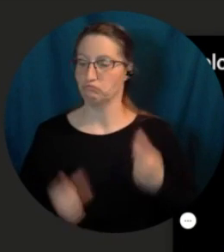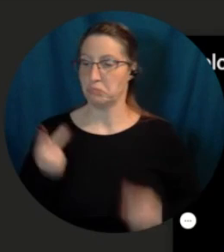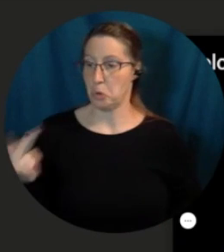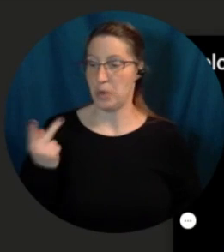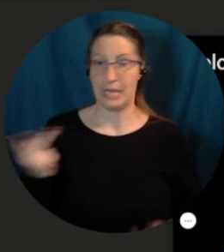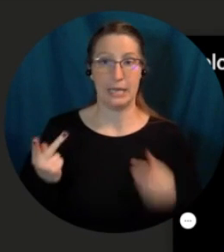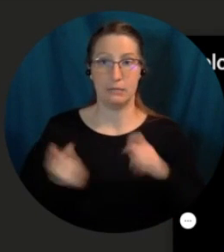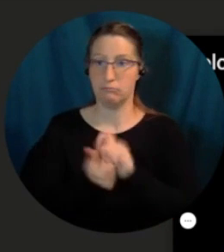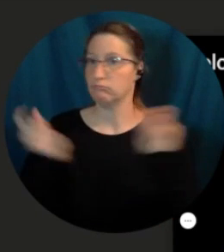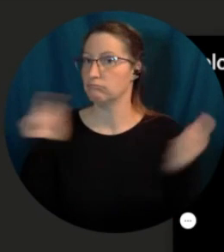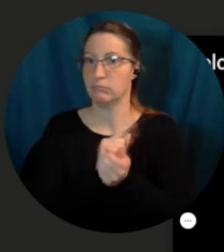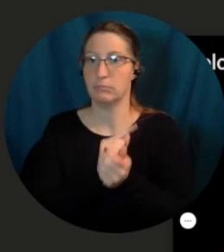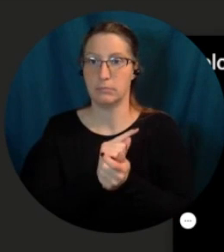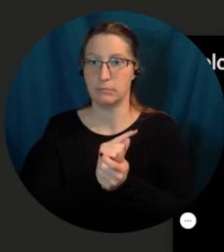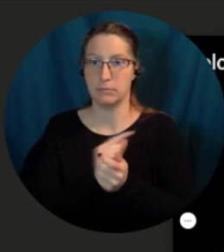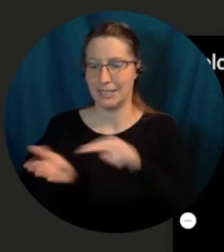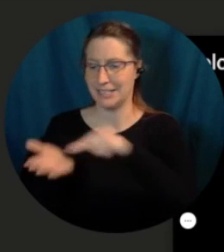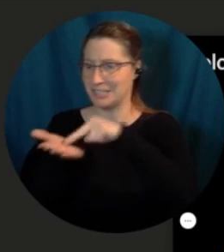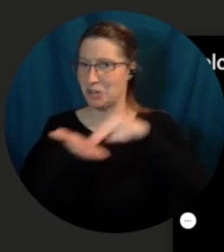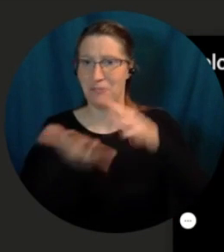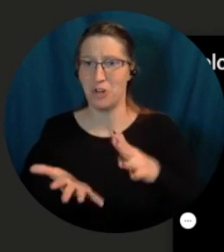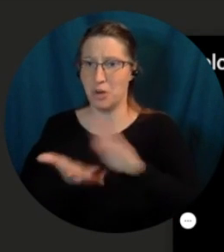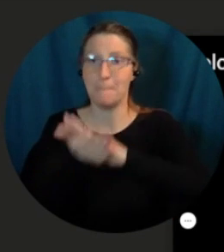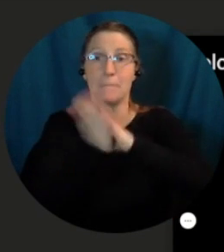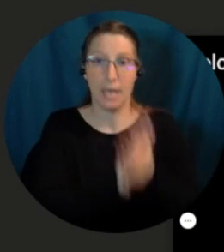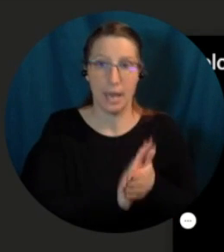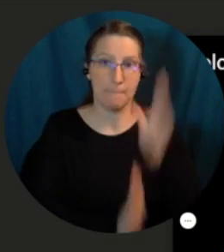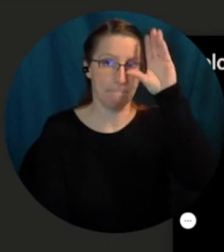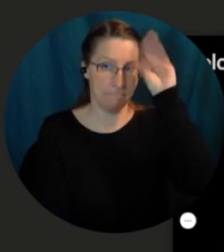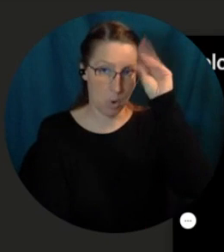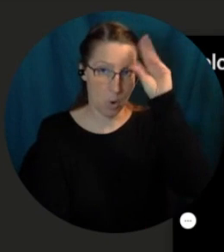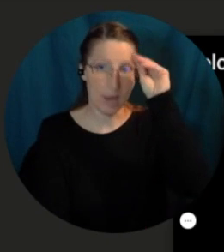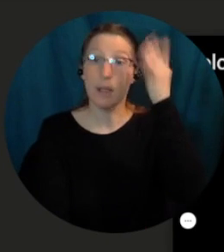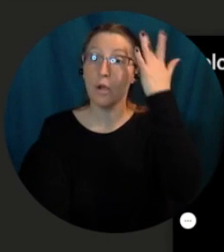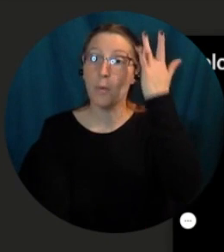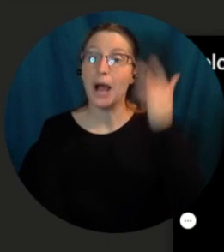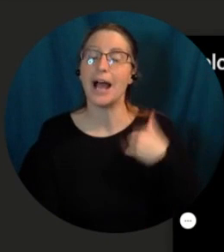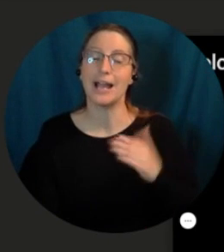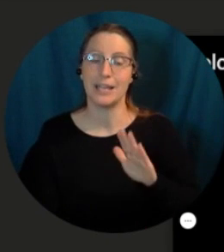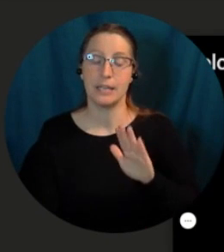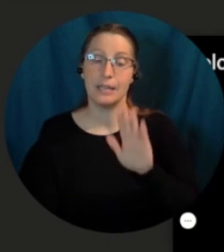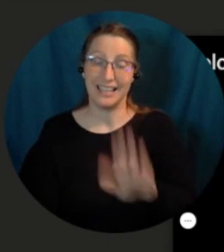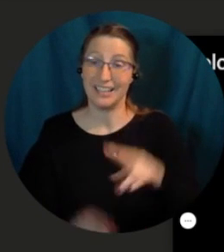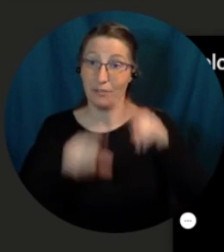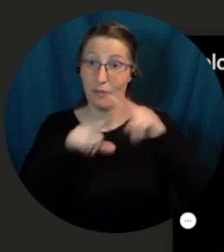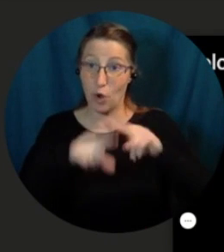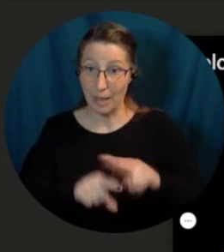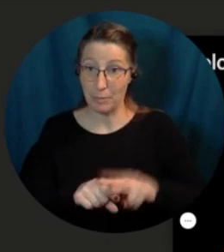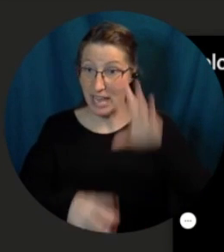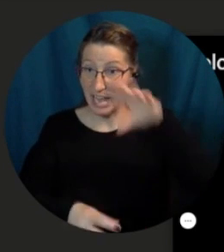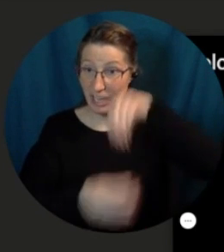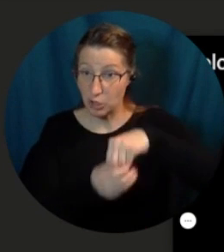because surfer wasn't one of his vocabulary words. The word that we were looking for was blue.